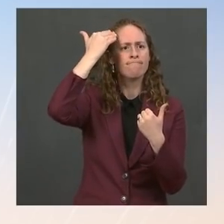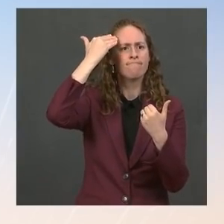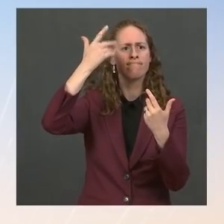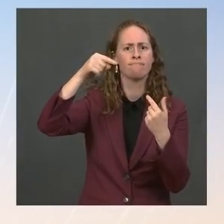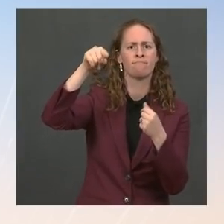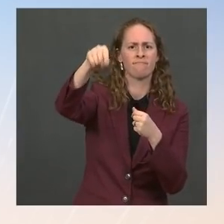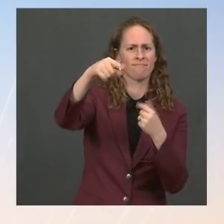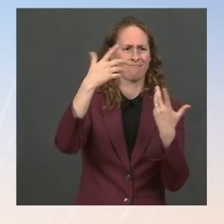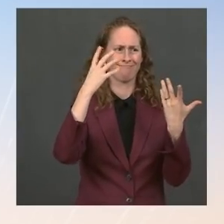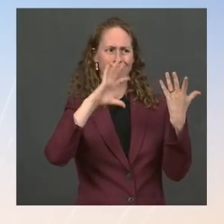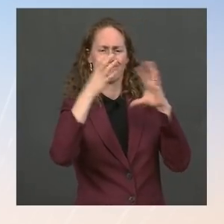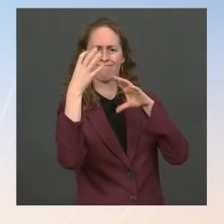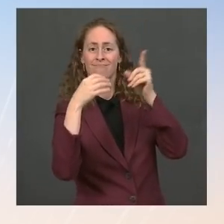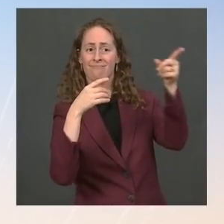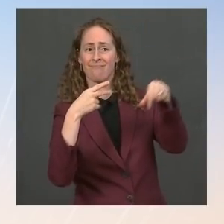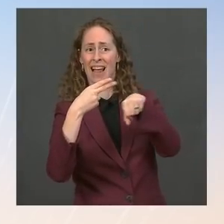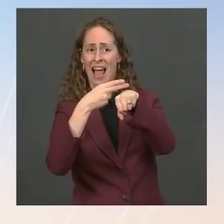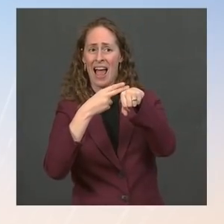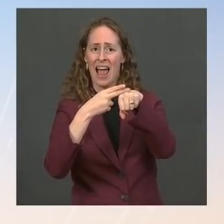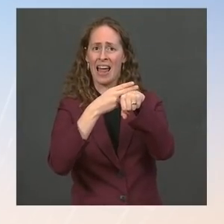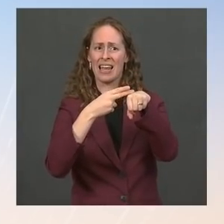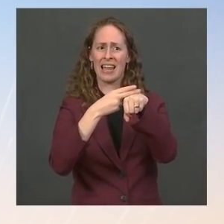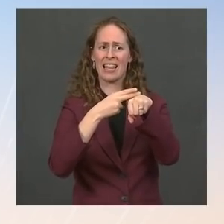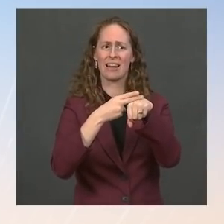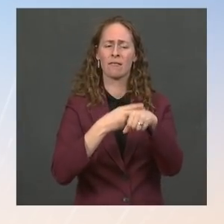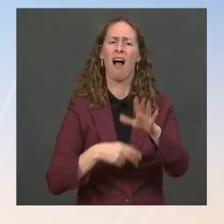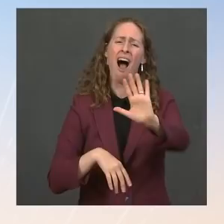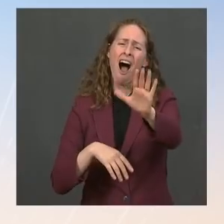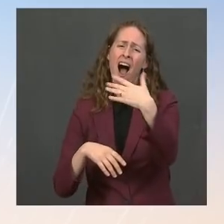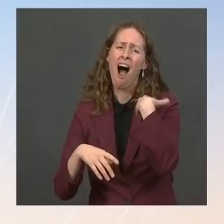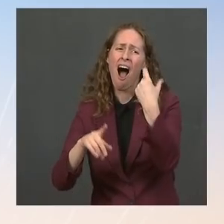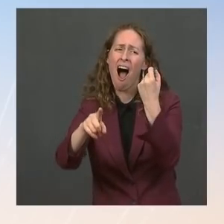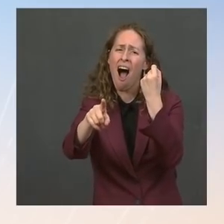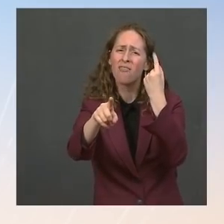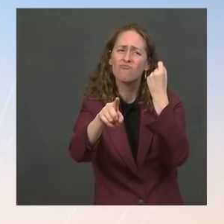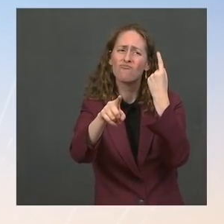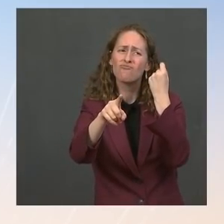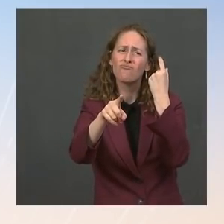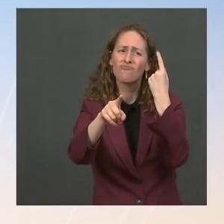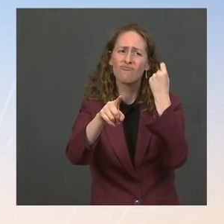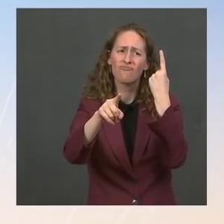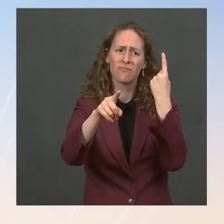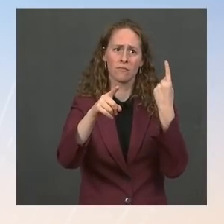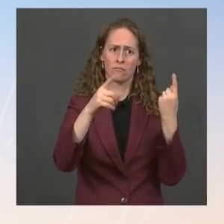The Press: But for the people that are here. Ms Psaki: I understand, but that does apply to people who are here who arrived before a certain date,